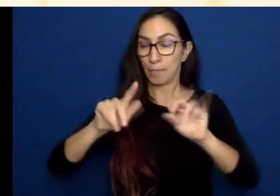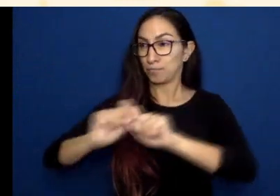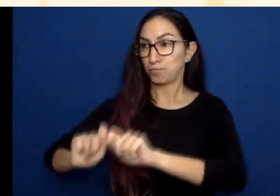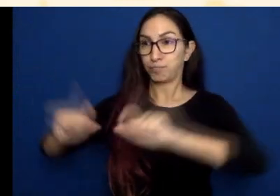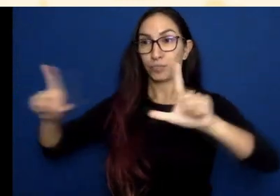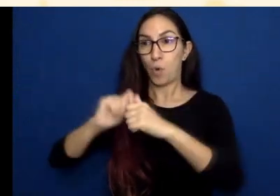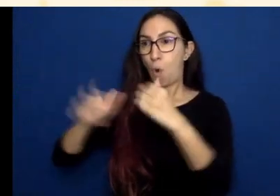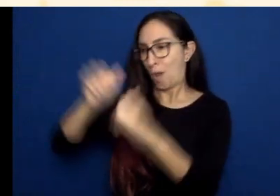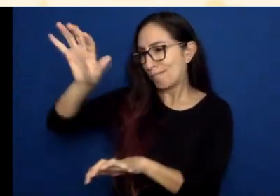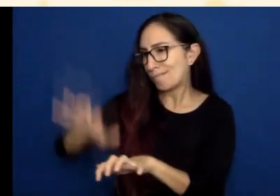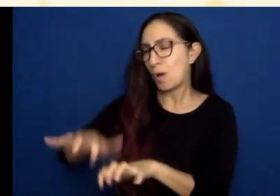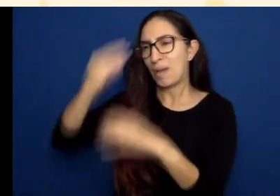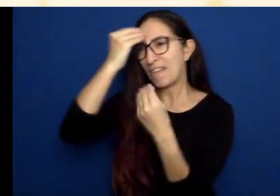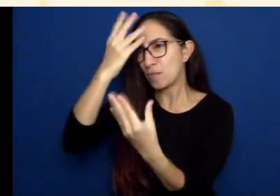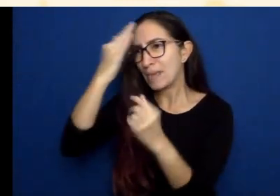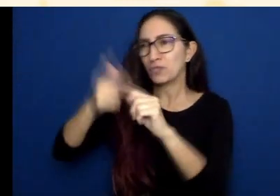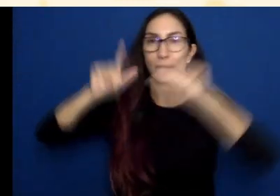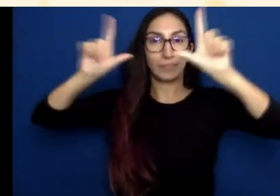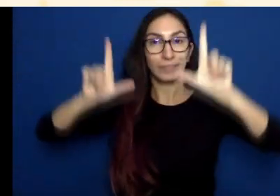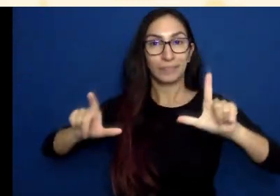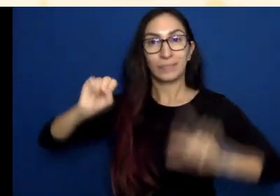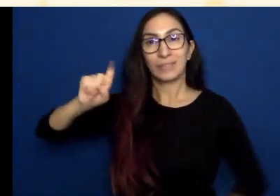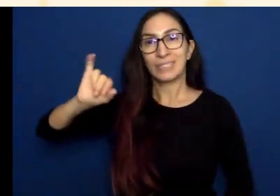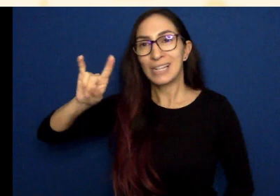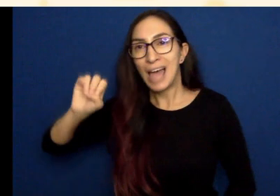with my Australian accent. I have heard it's quite strong.